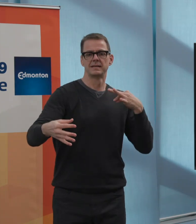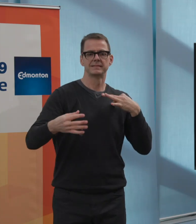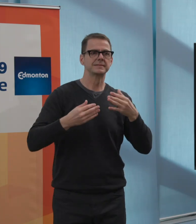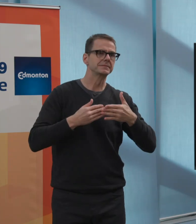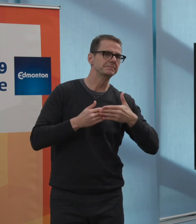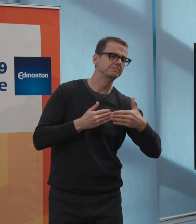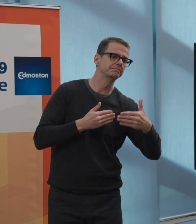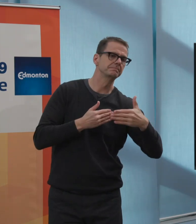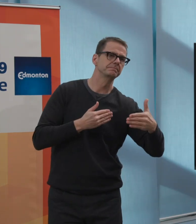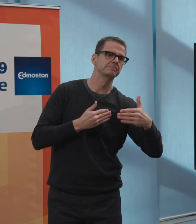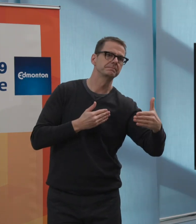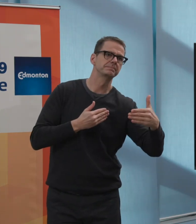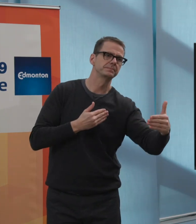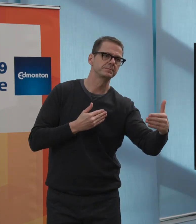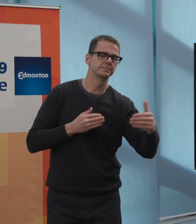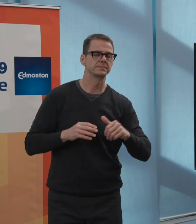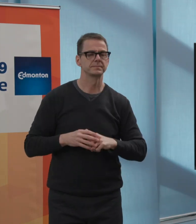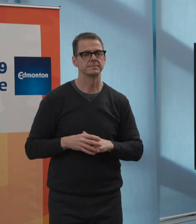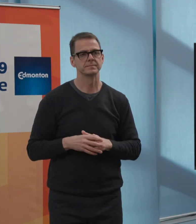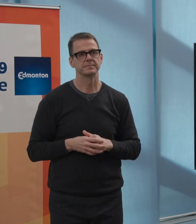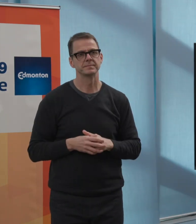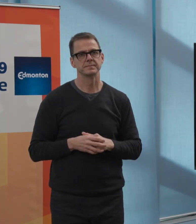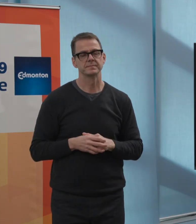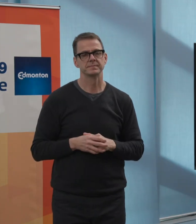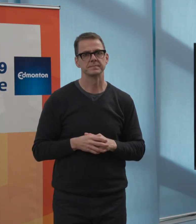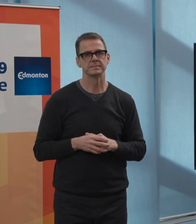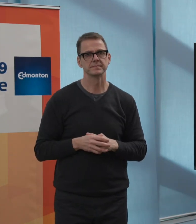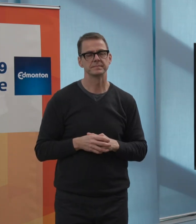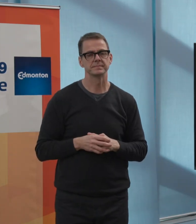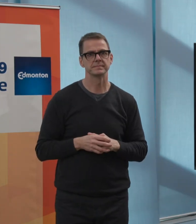we very much appreciate the responsiveness and assistance of our